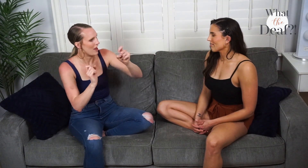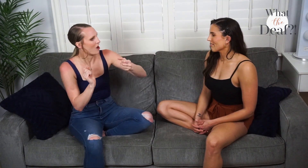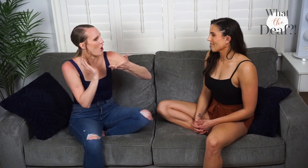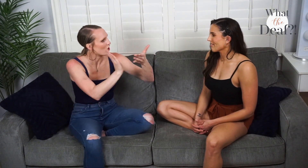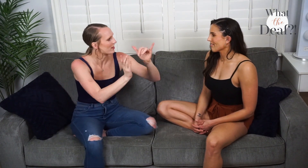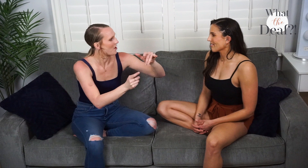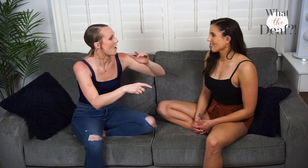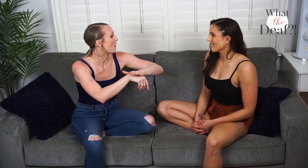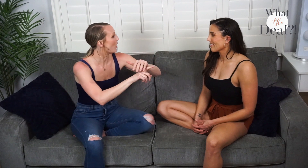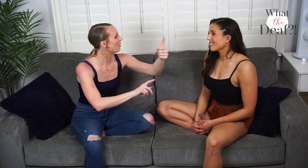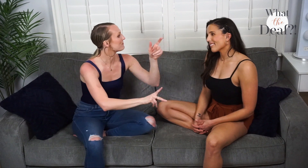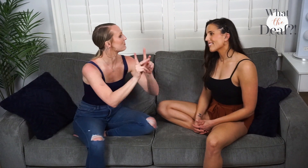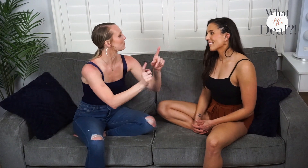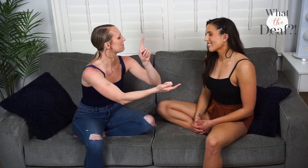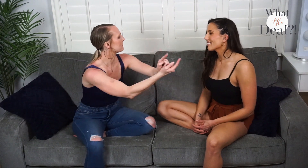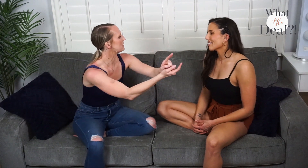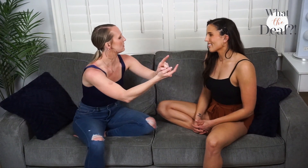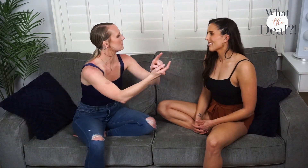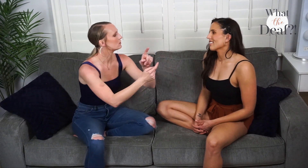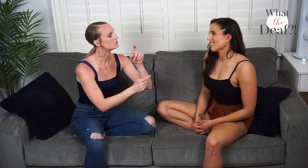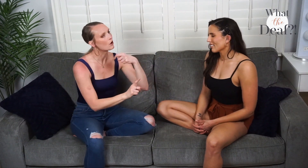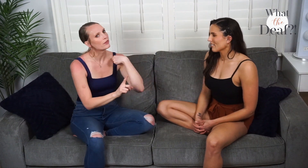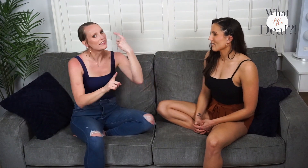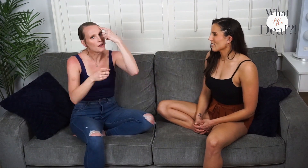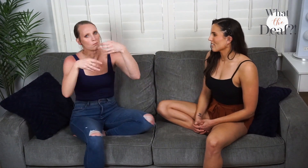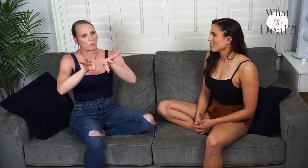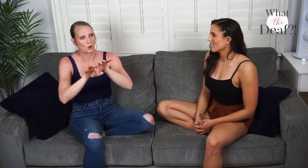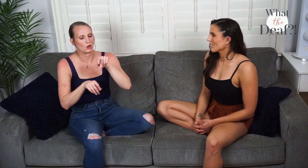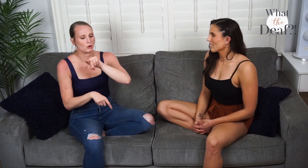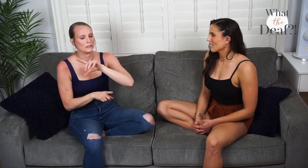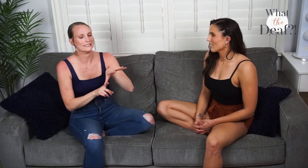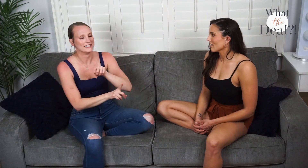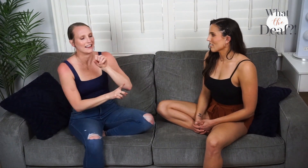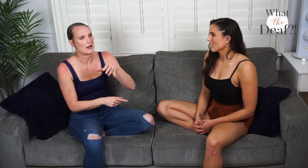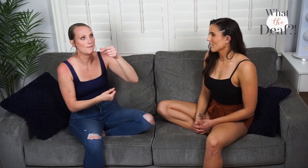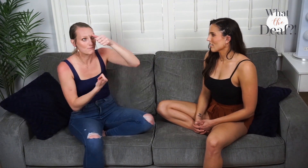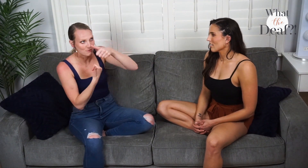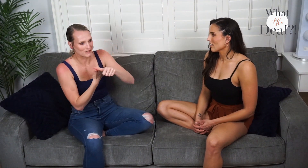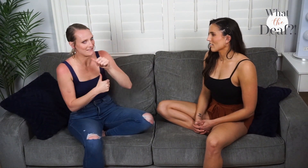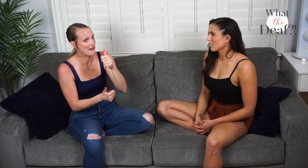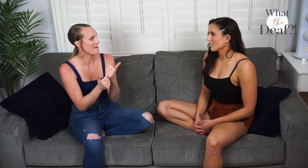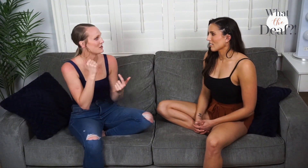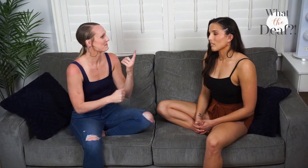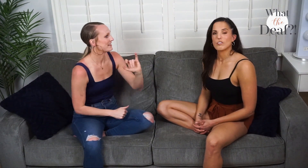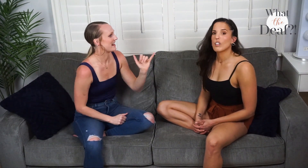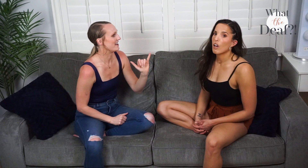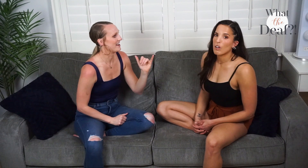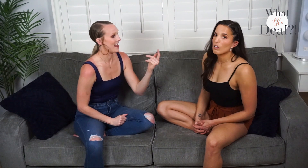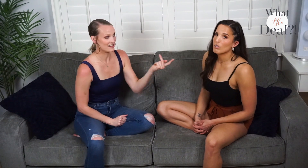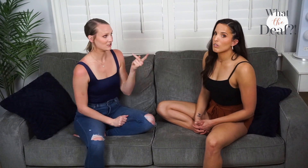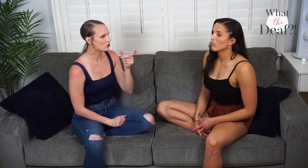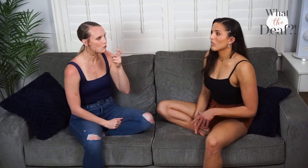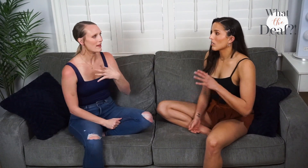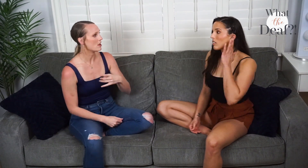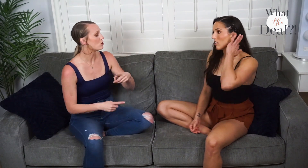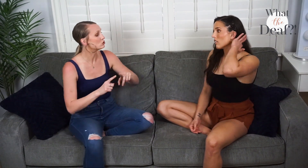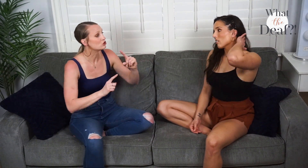I hope that you can carry on to other people that you meet. So I think it's important for you guys to remember that not everybody's like Sarah and I. No.